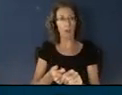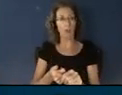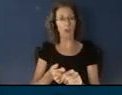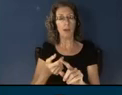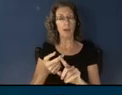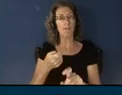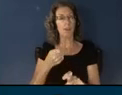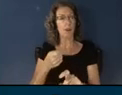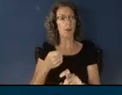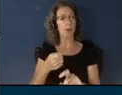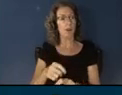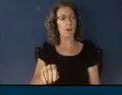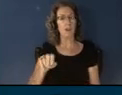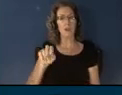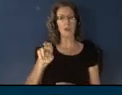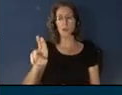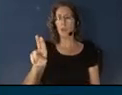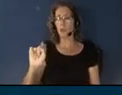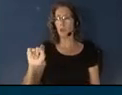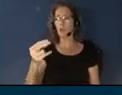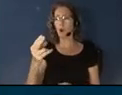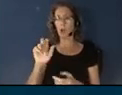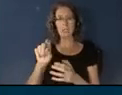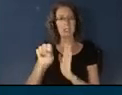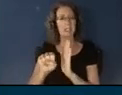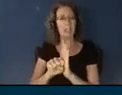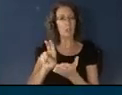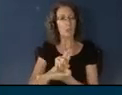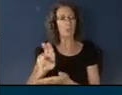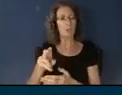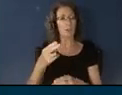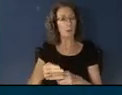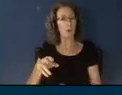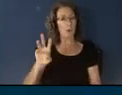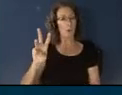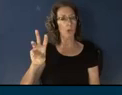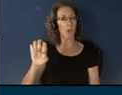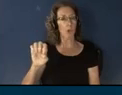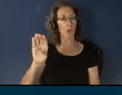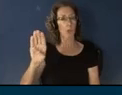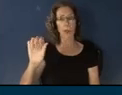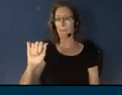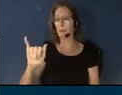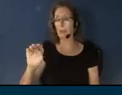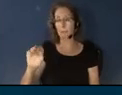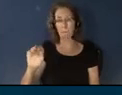it's Utah State University it's an organization called WebAIM. They also have a very excellent